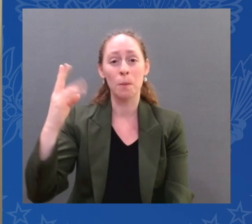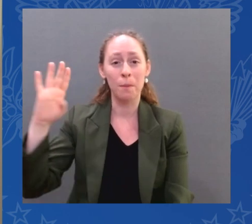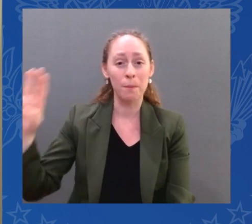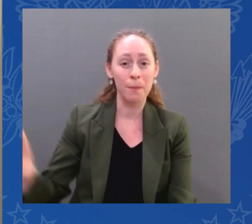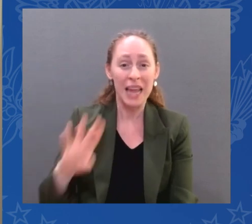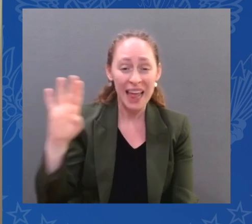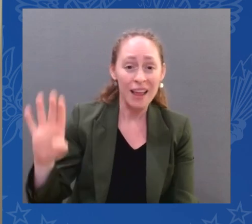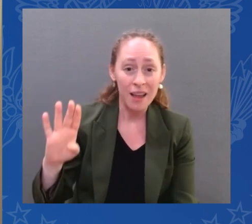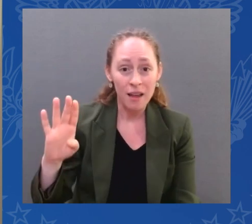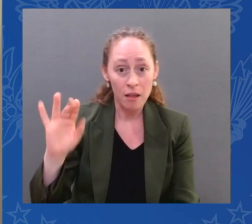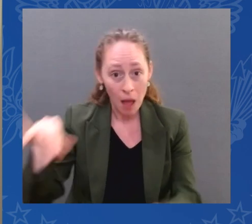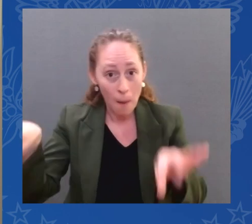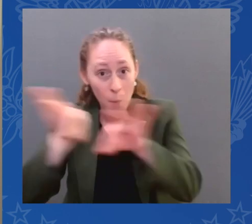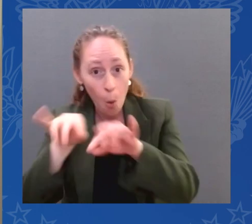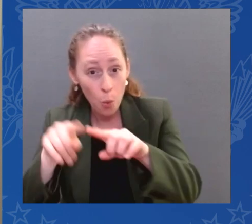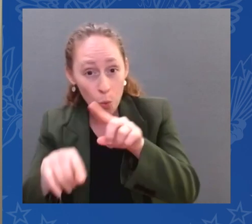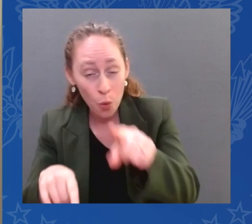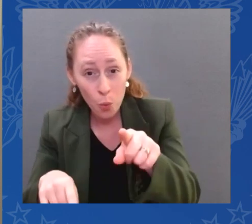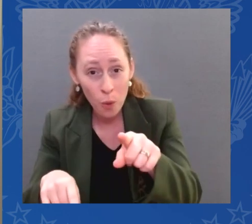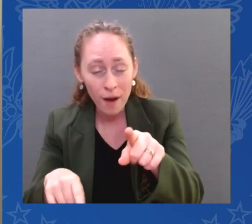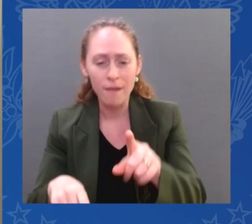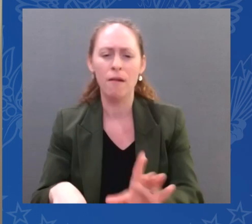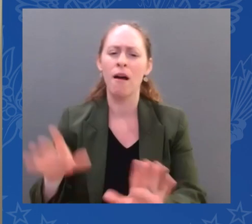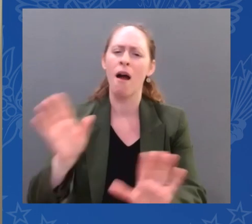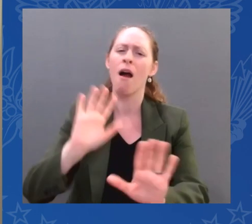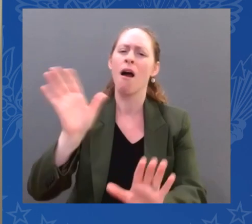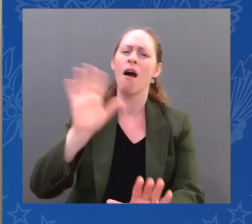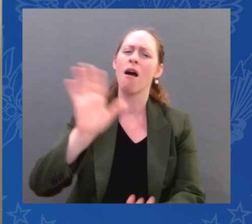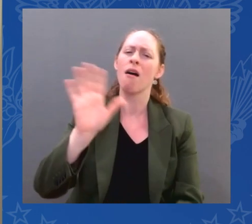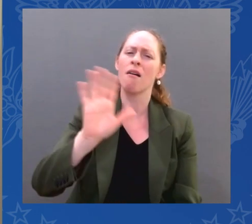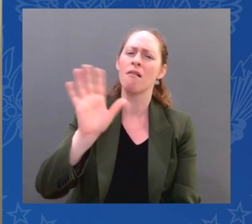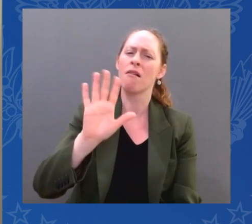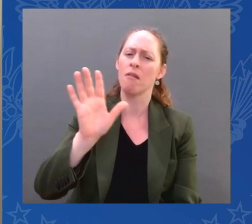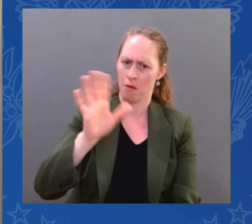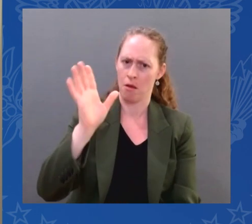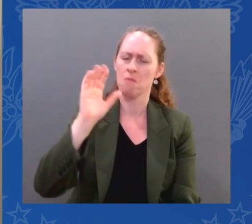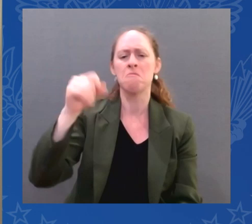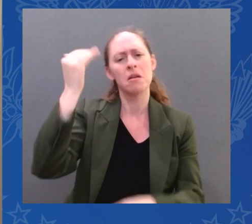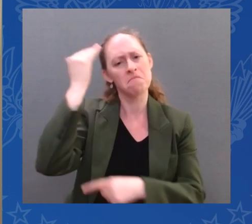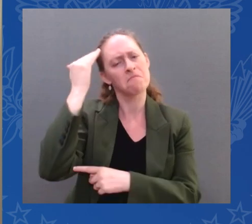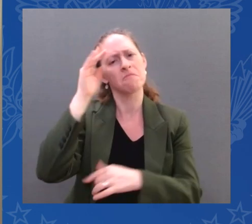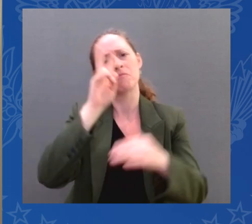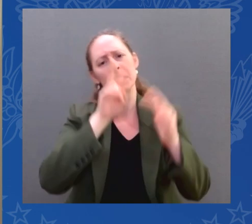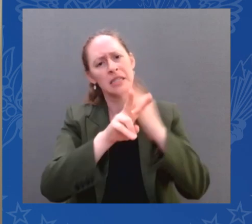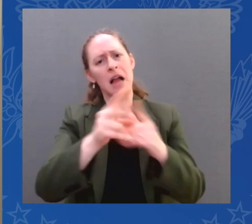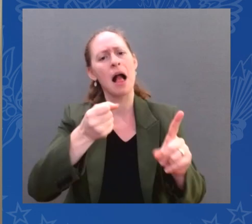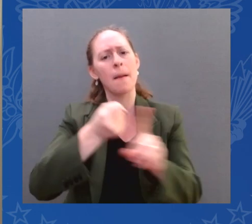Look, it will have some impact, but it's not going to be impact on major road construction and major repairs.